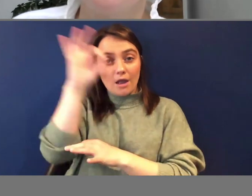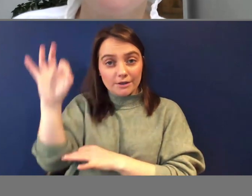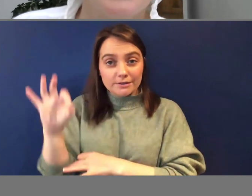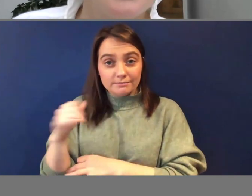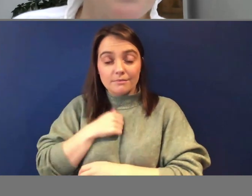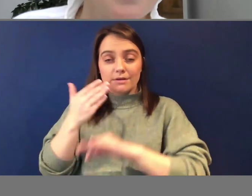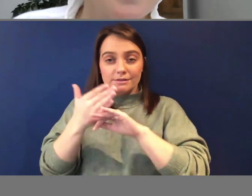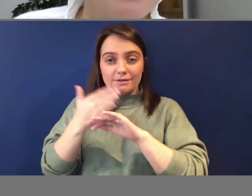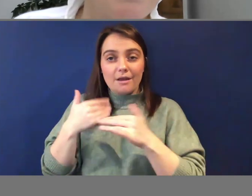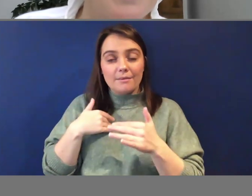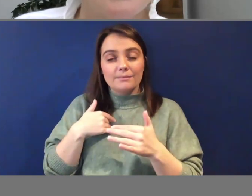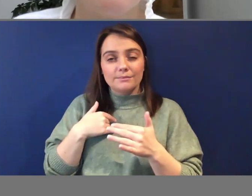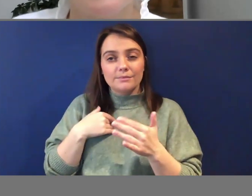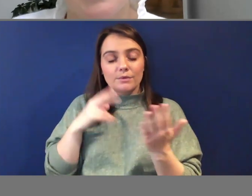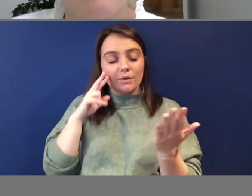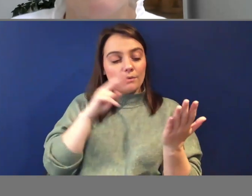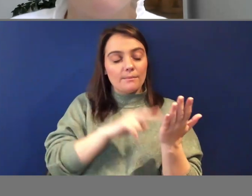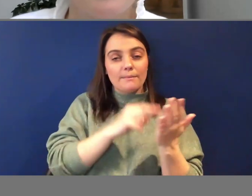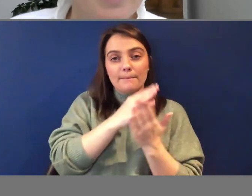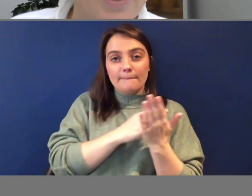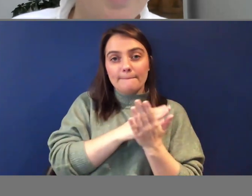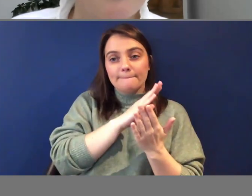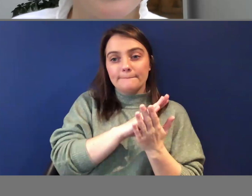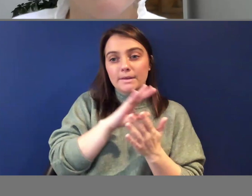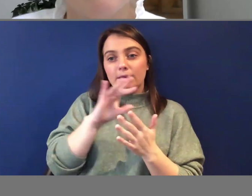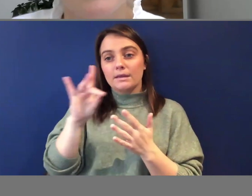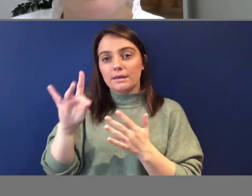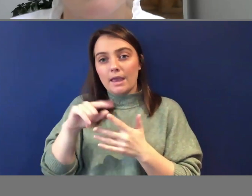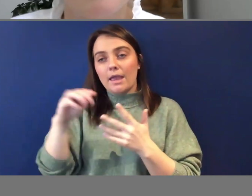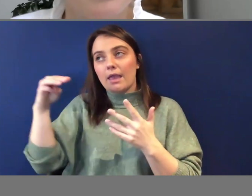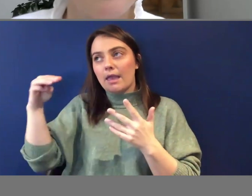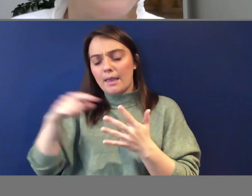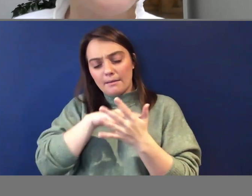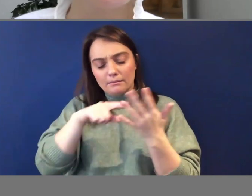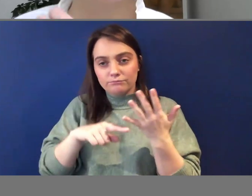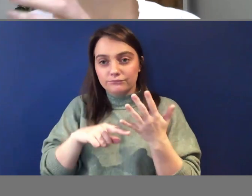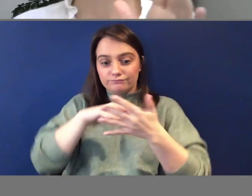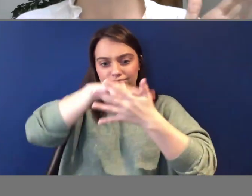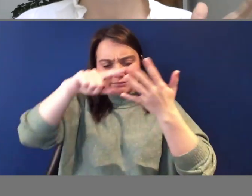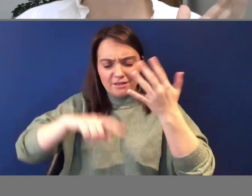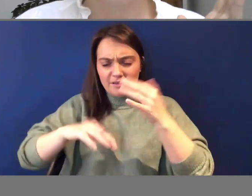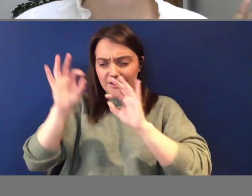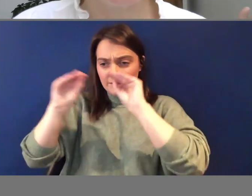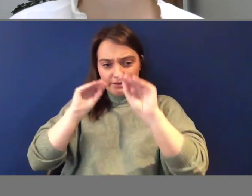you're referring to part B part M part K part whatever else and sometimes they're telling you